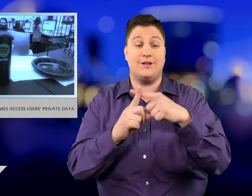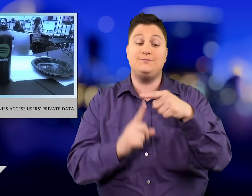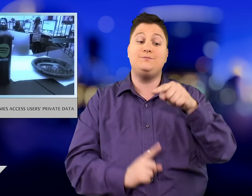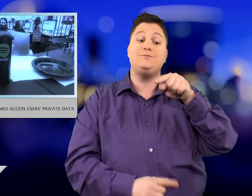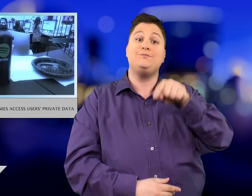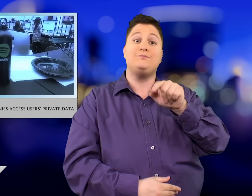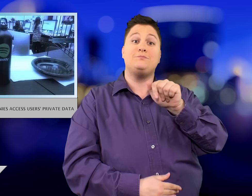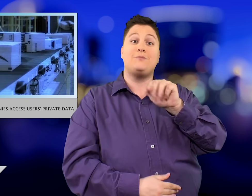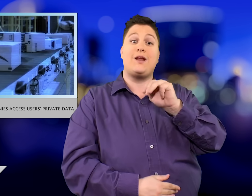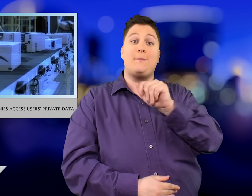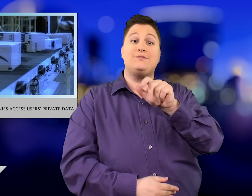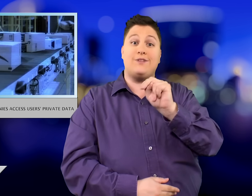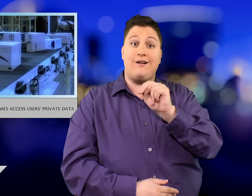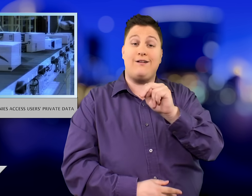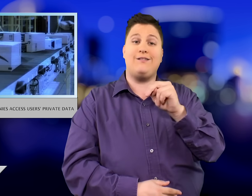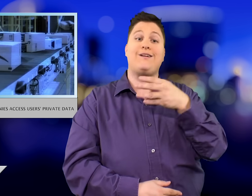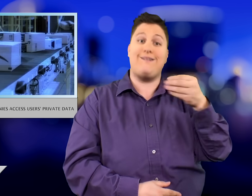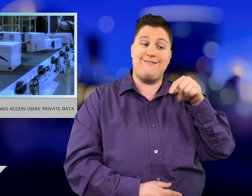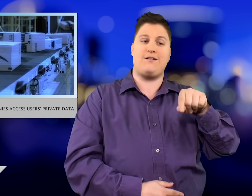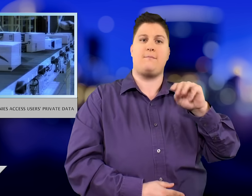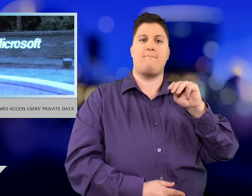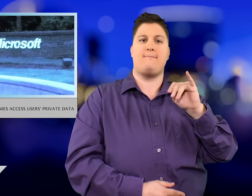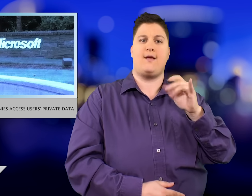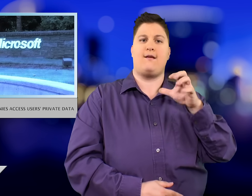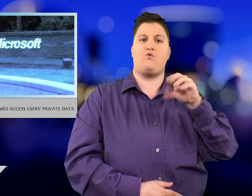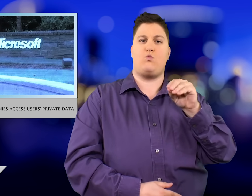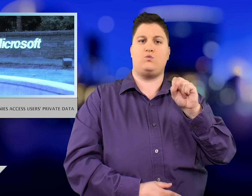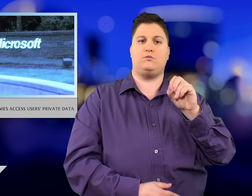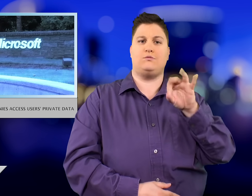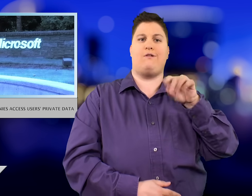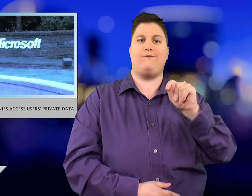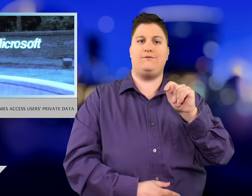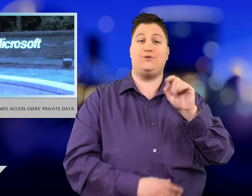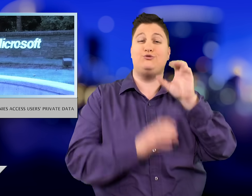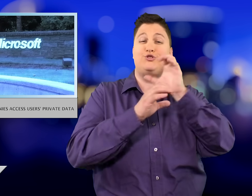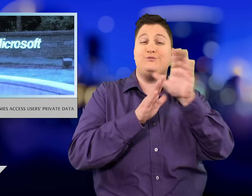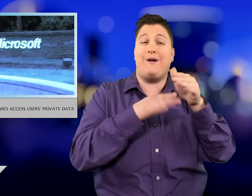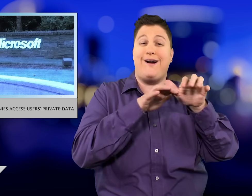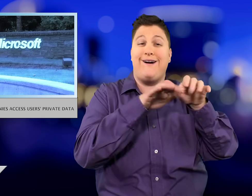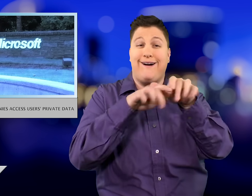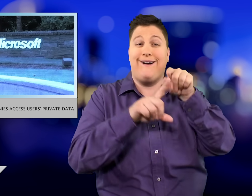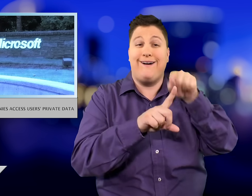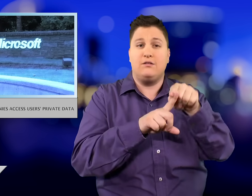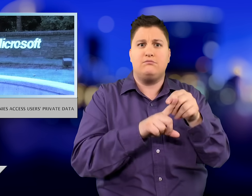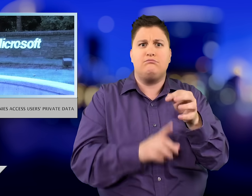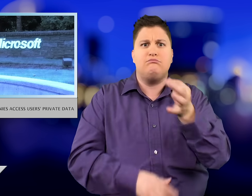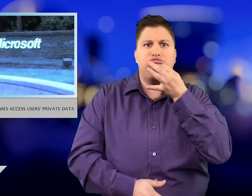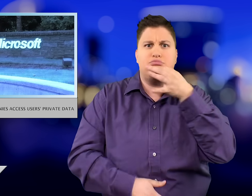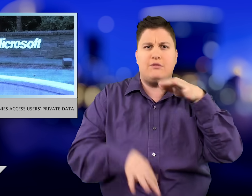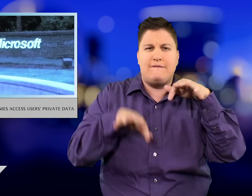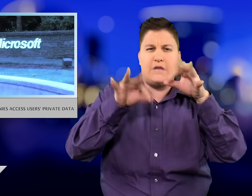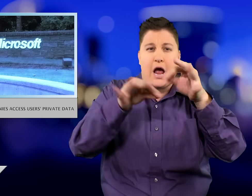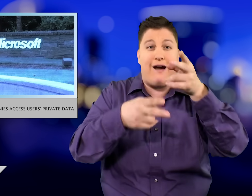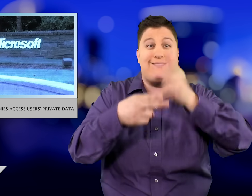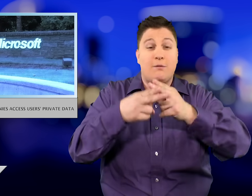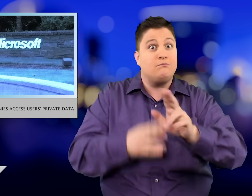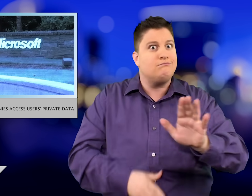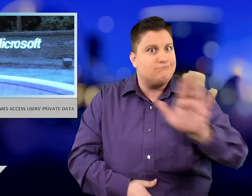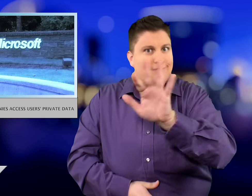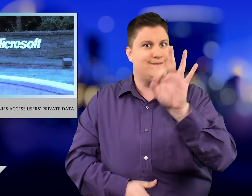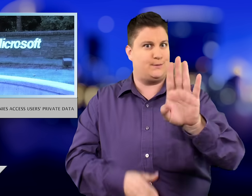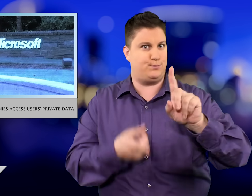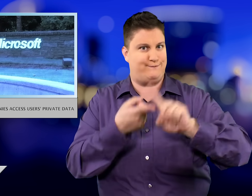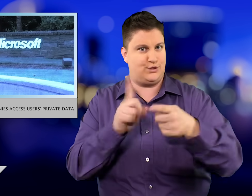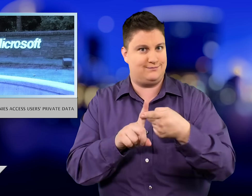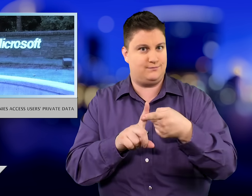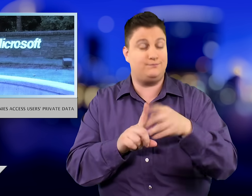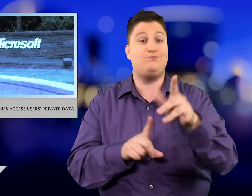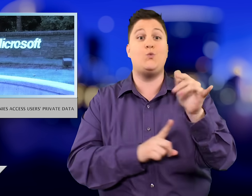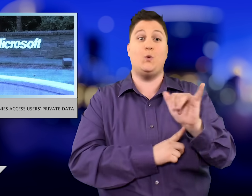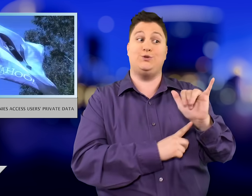messages, Amazon and Microsoft search engine could access the names of your Facebook friends